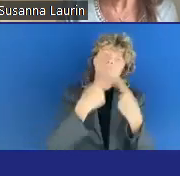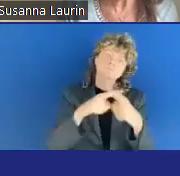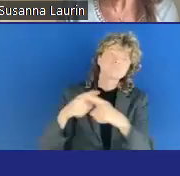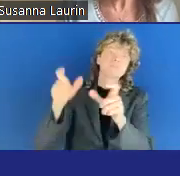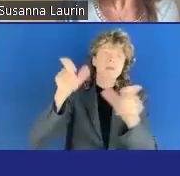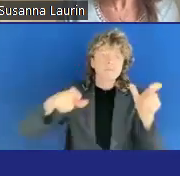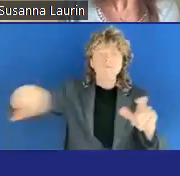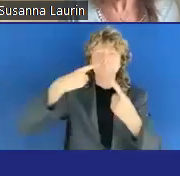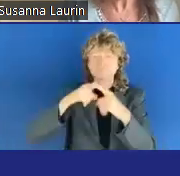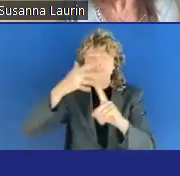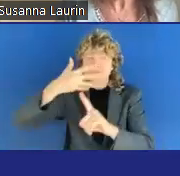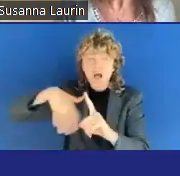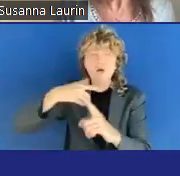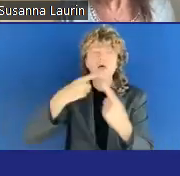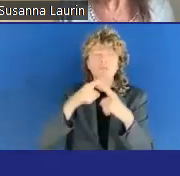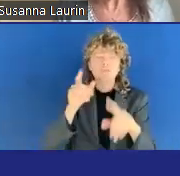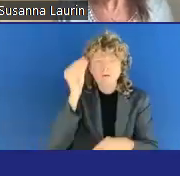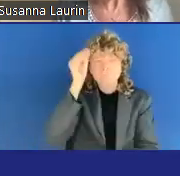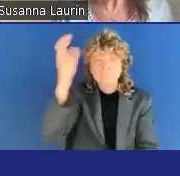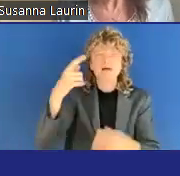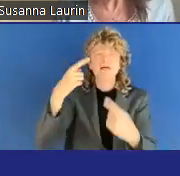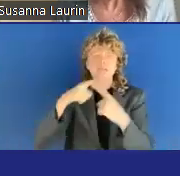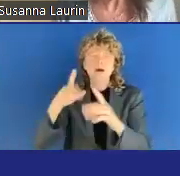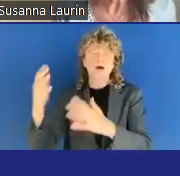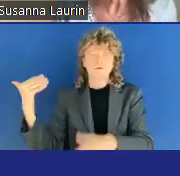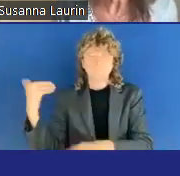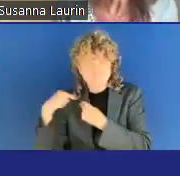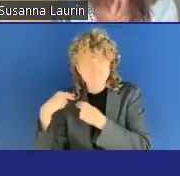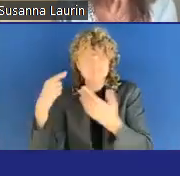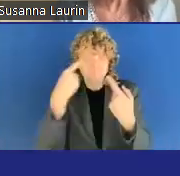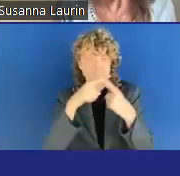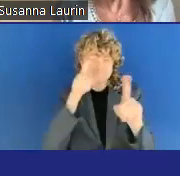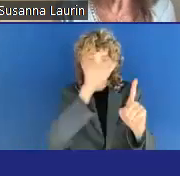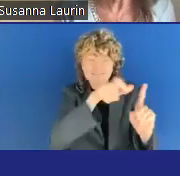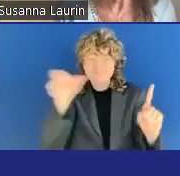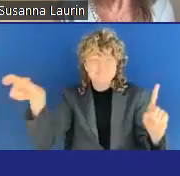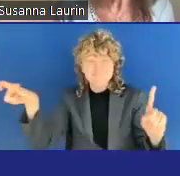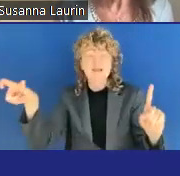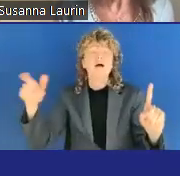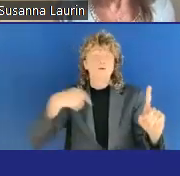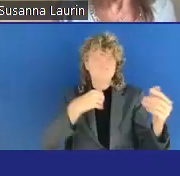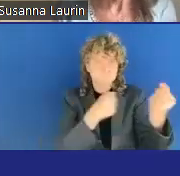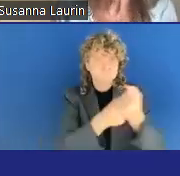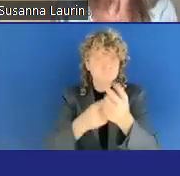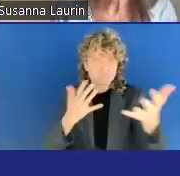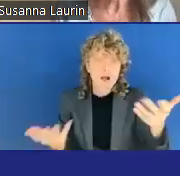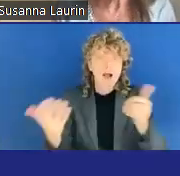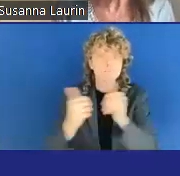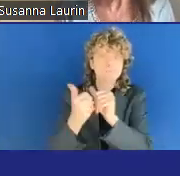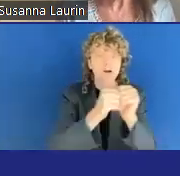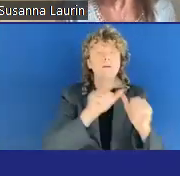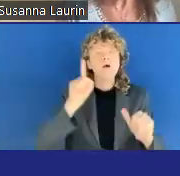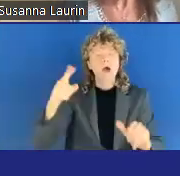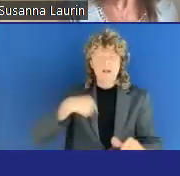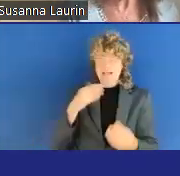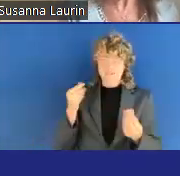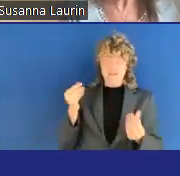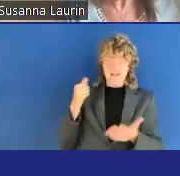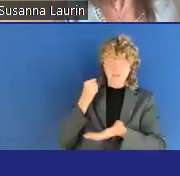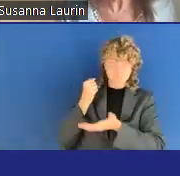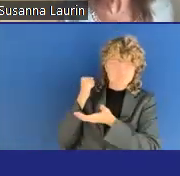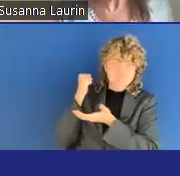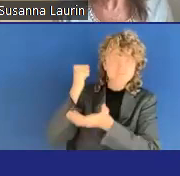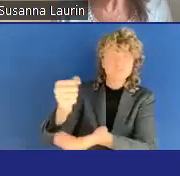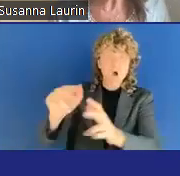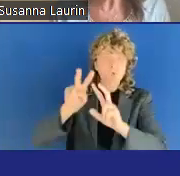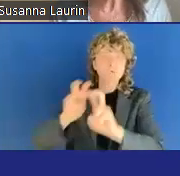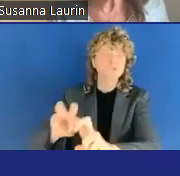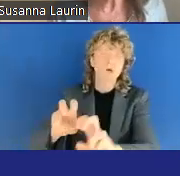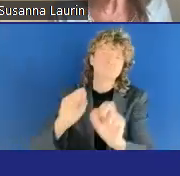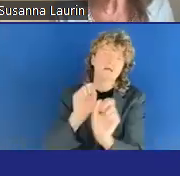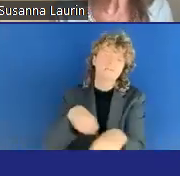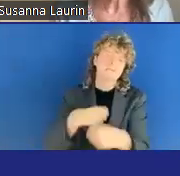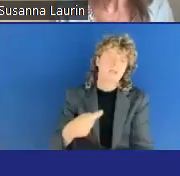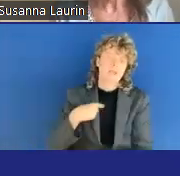we can really support research. But of course, we don't have the funds to initiate research ourselves. We can have the idea, or promote and try to